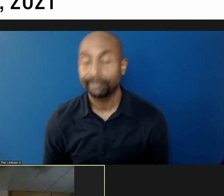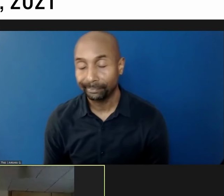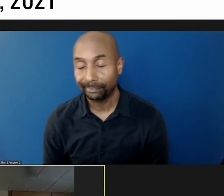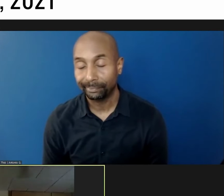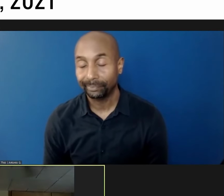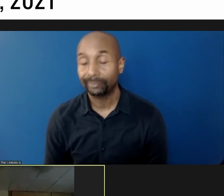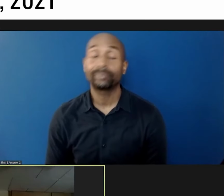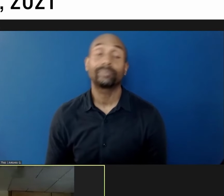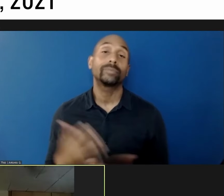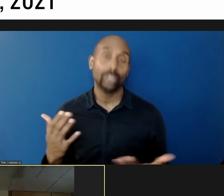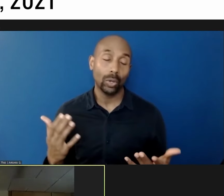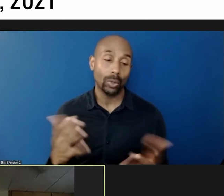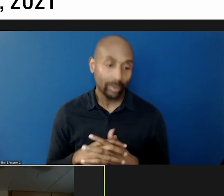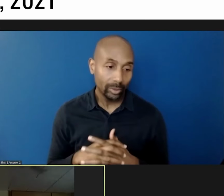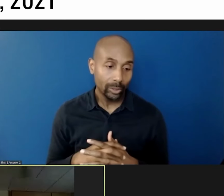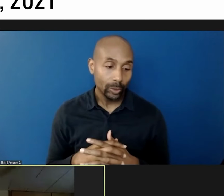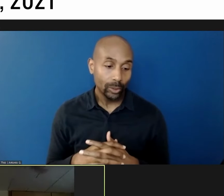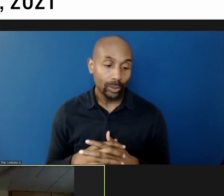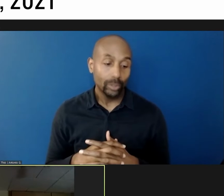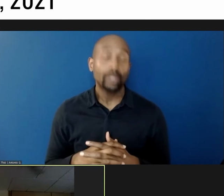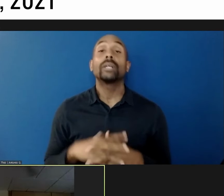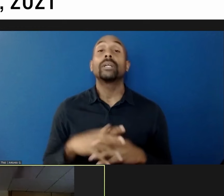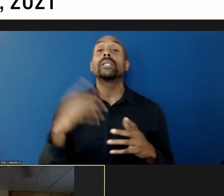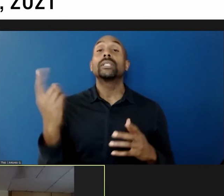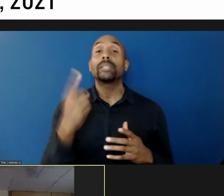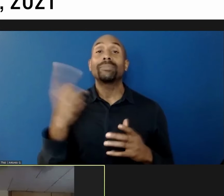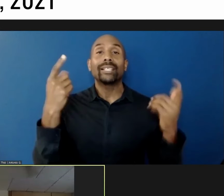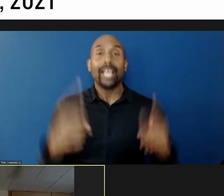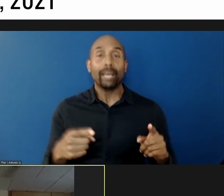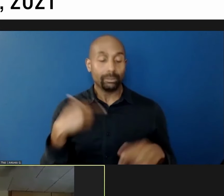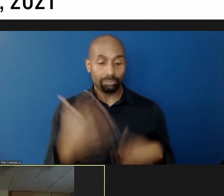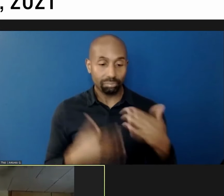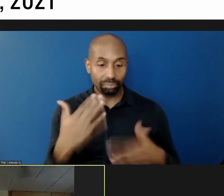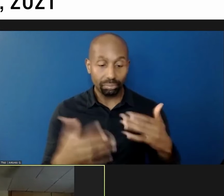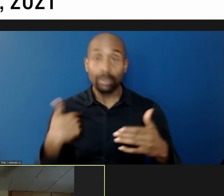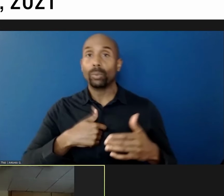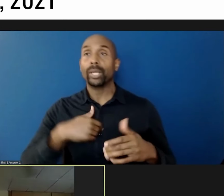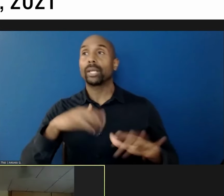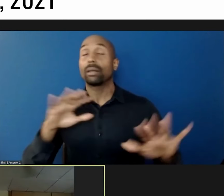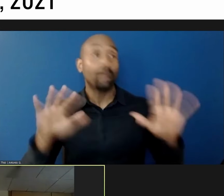keep taking reactive measures every time there's a disaster. We have to make sure that disaster